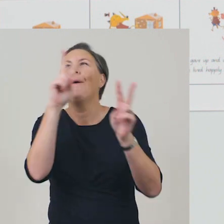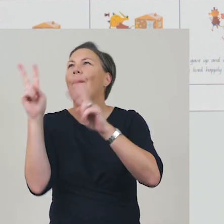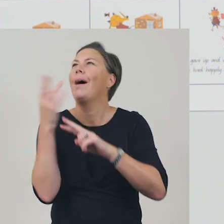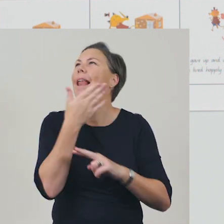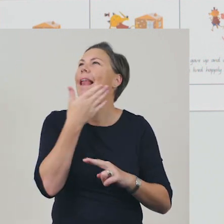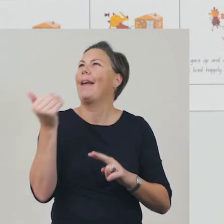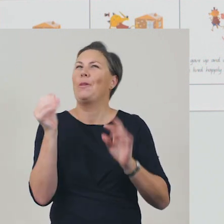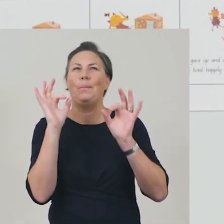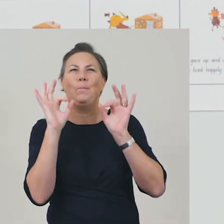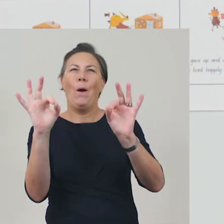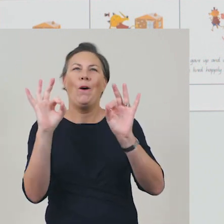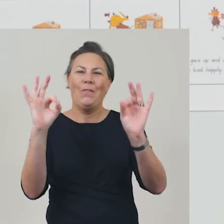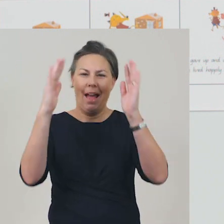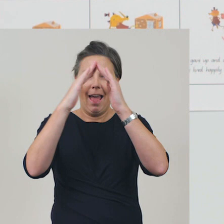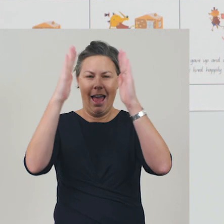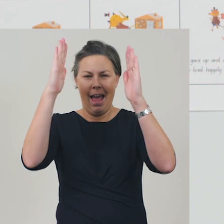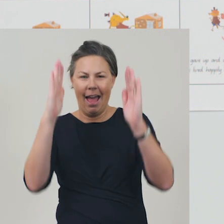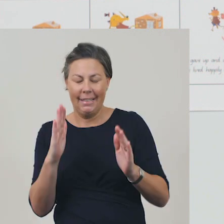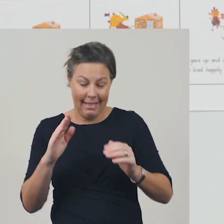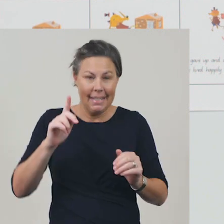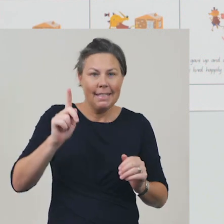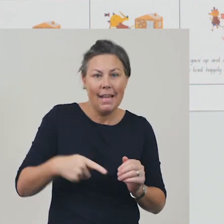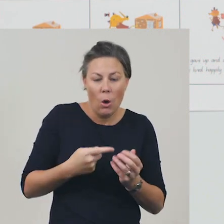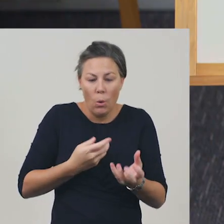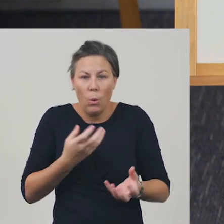She decided it was time to make herself some dinner.